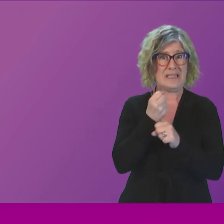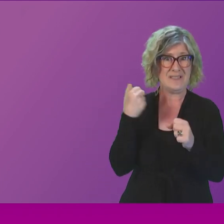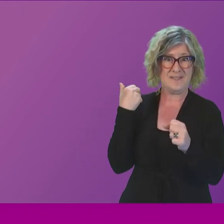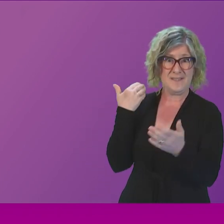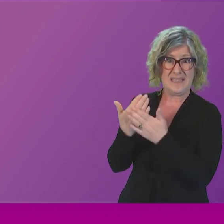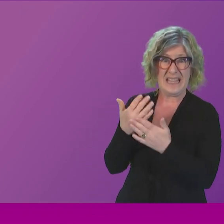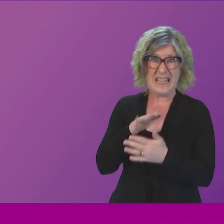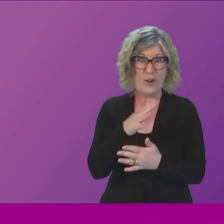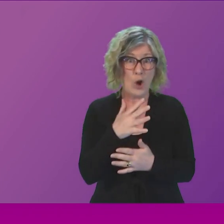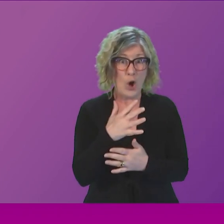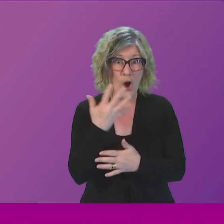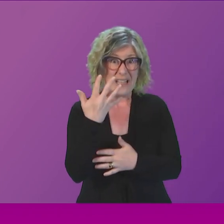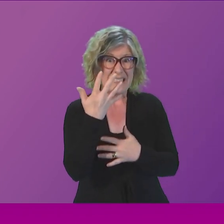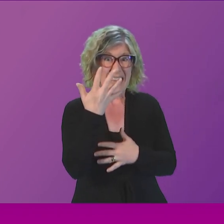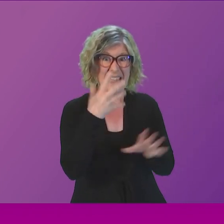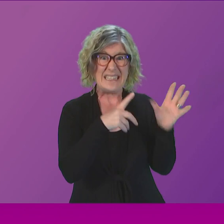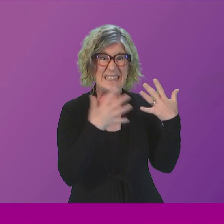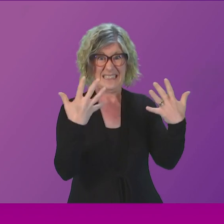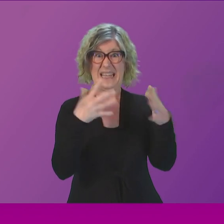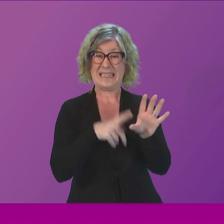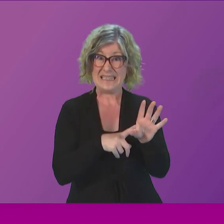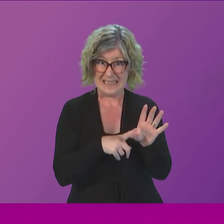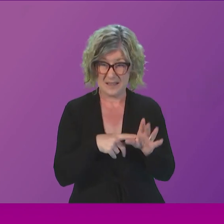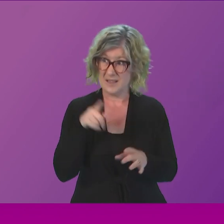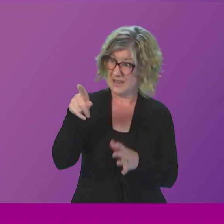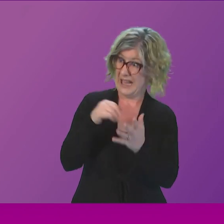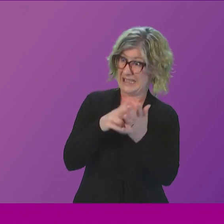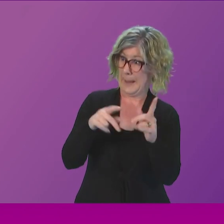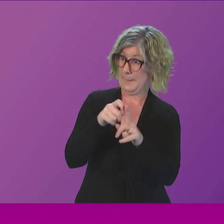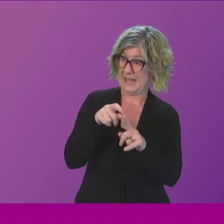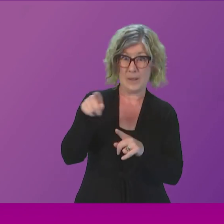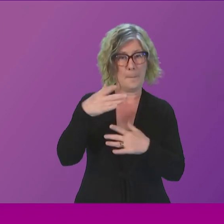The SNP has been in government for 16 years and, today, it has published a 10-year plan.